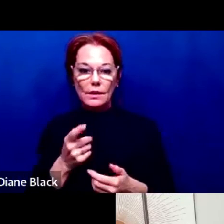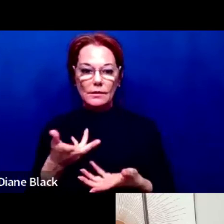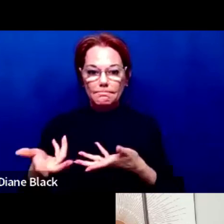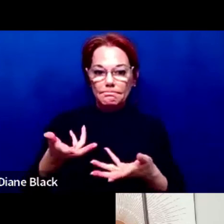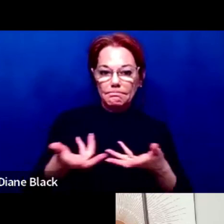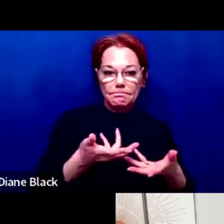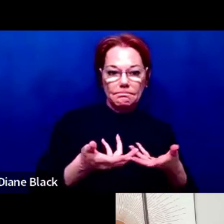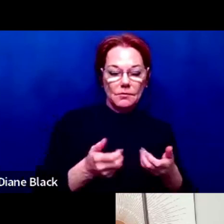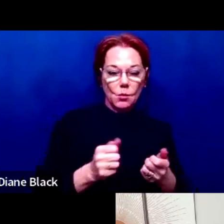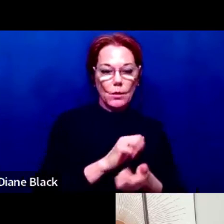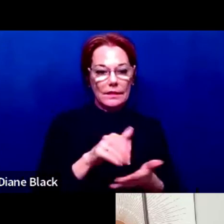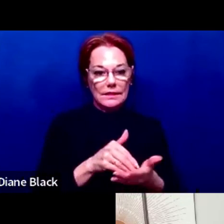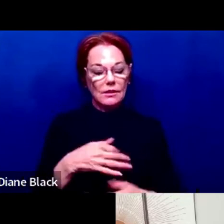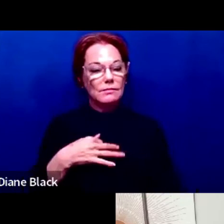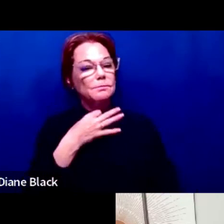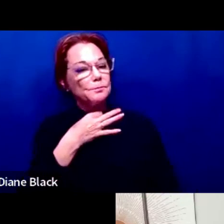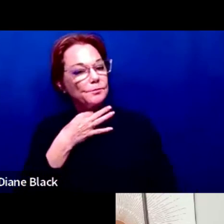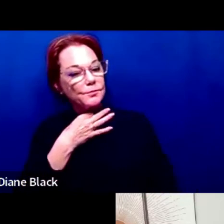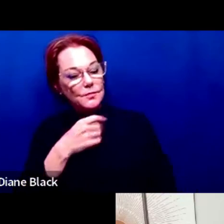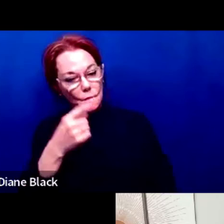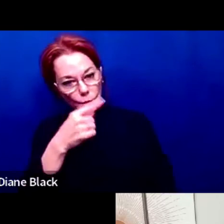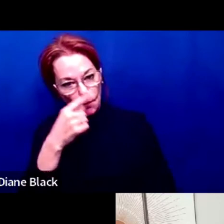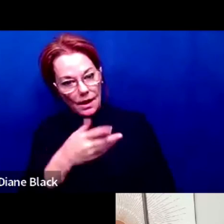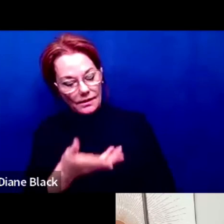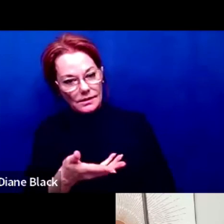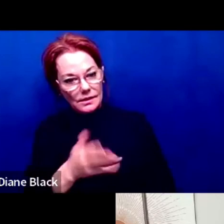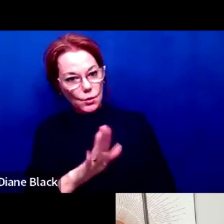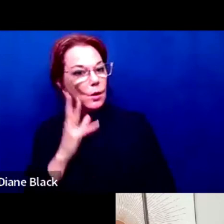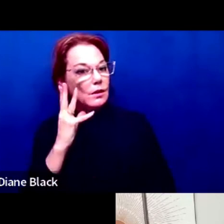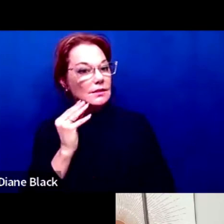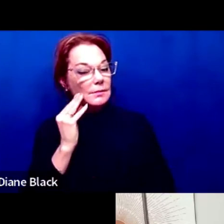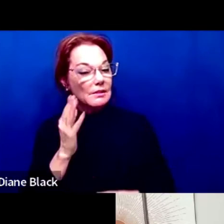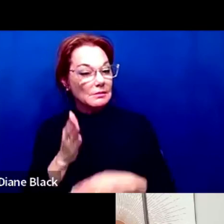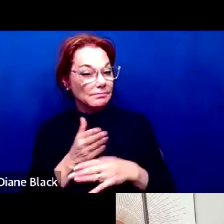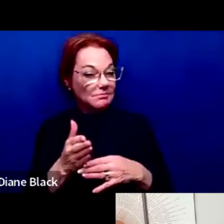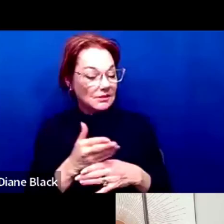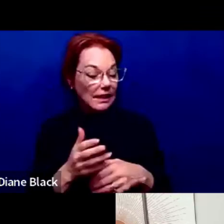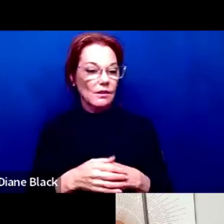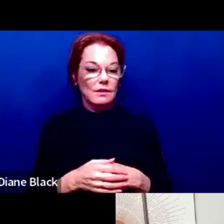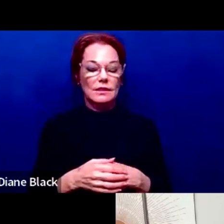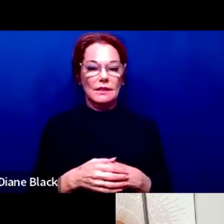wondering if you could talk about your experience so far, what the application process